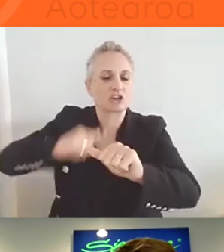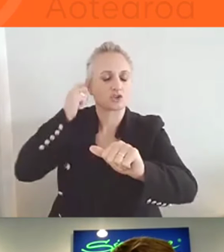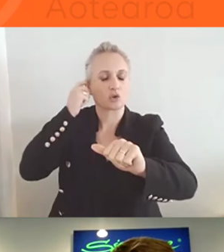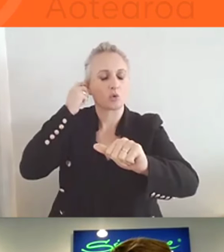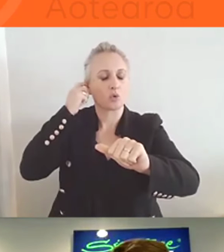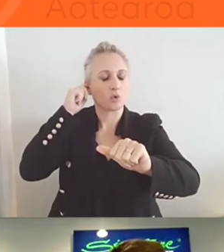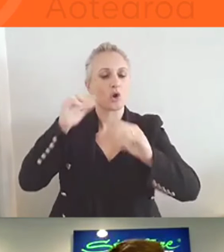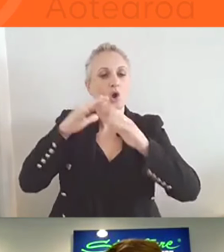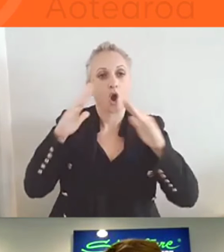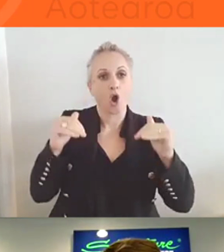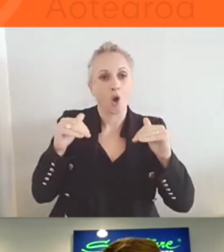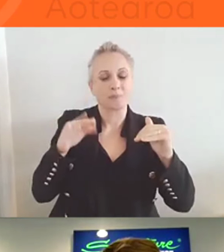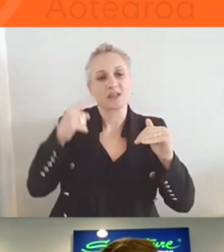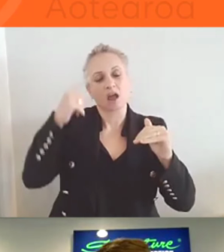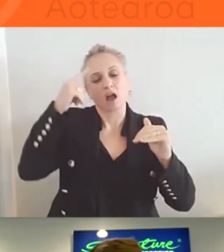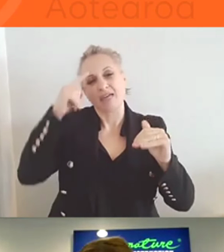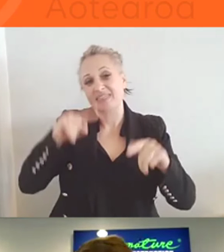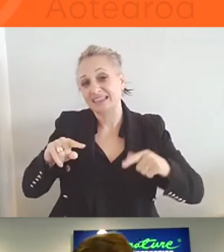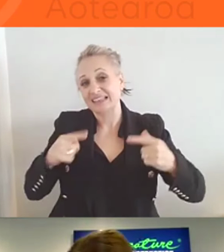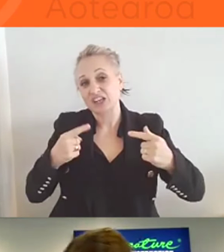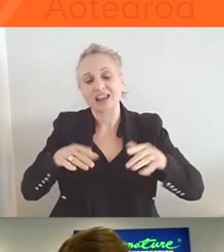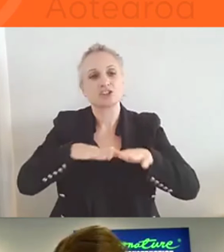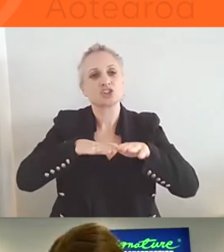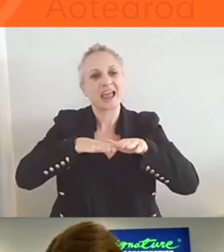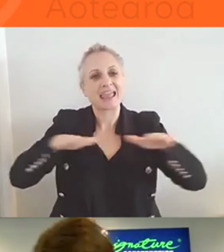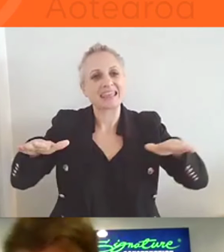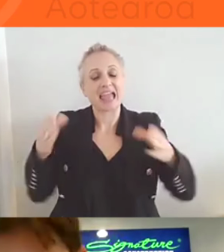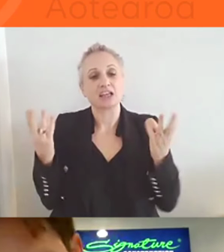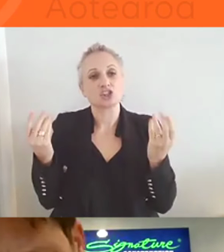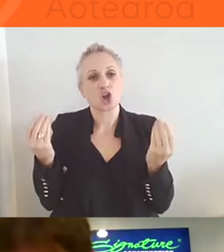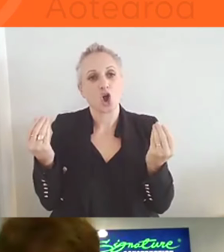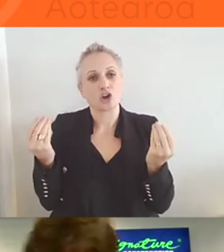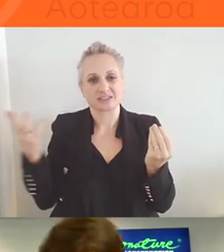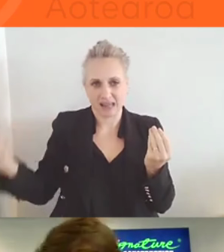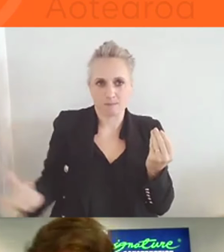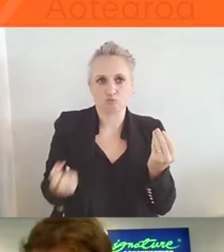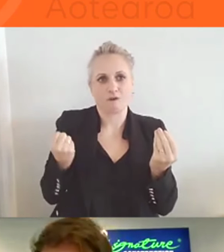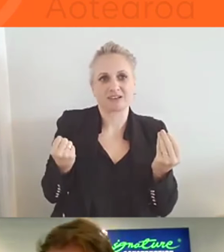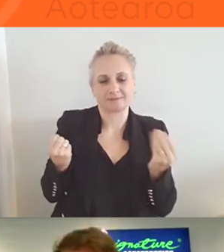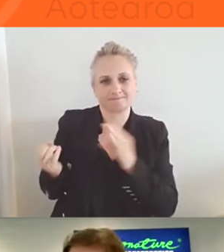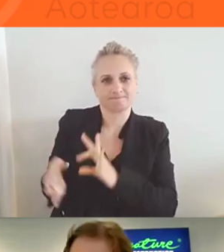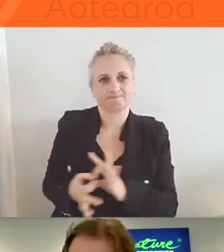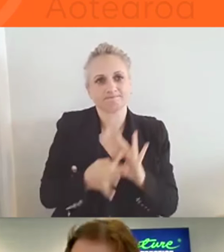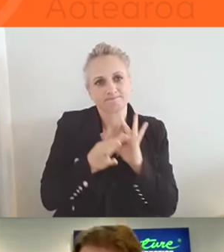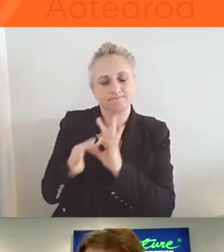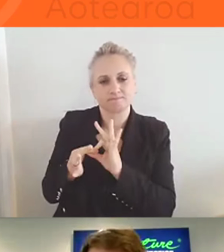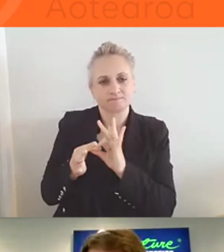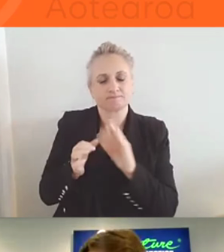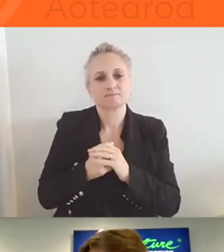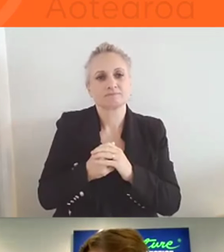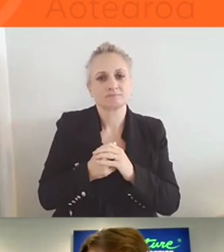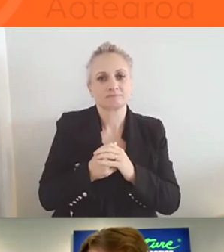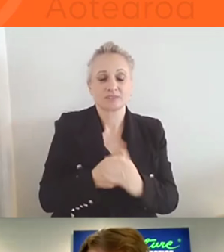land cost and yield and profit, you know. But to do 27 multi-generational